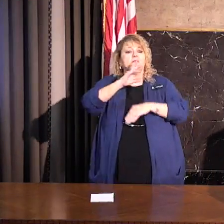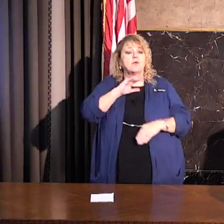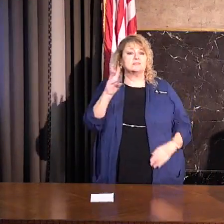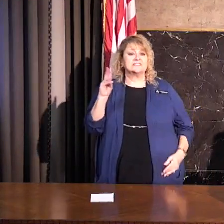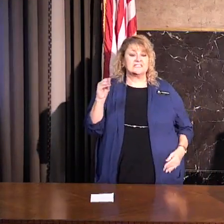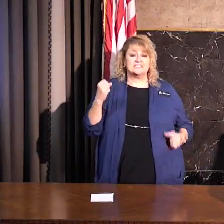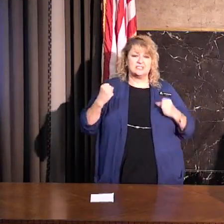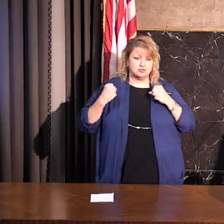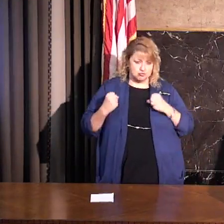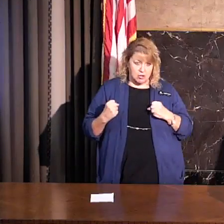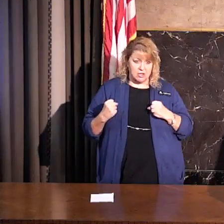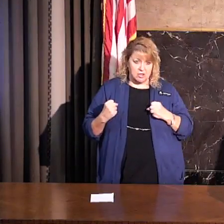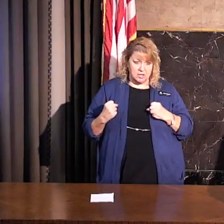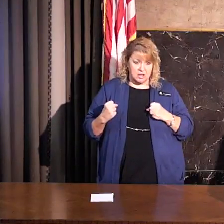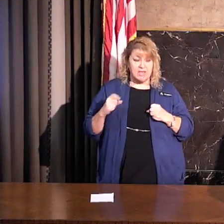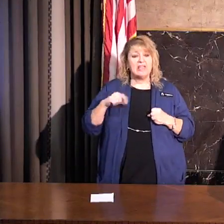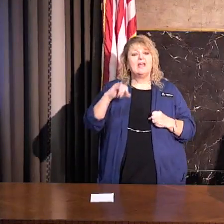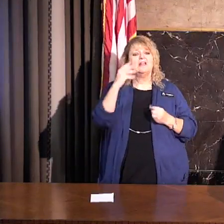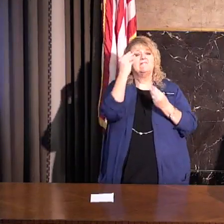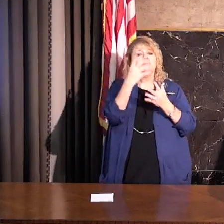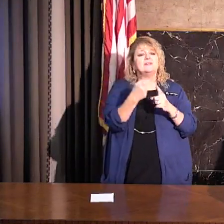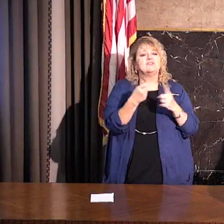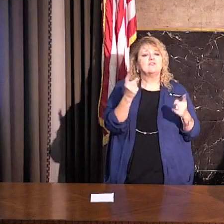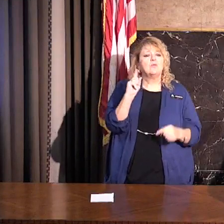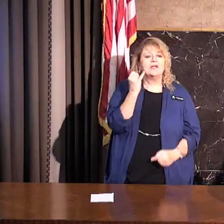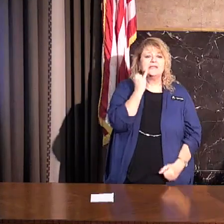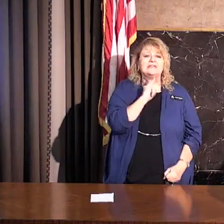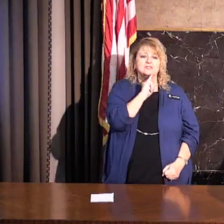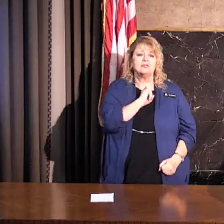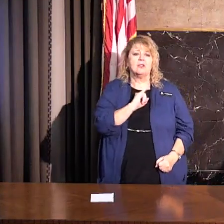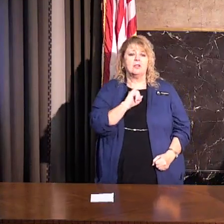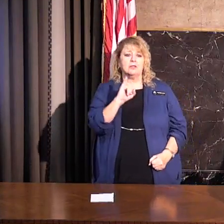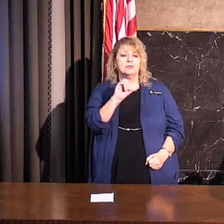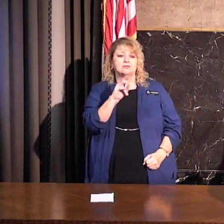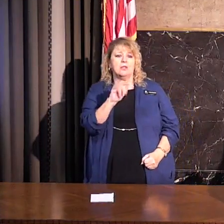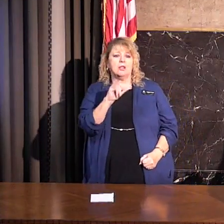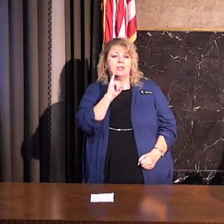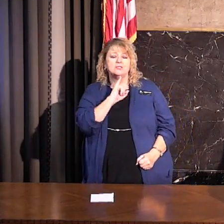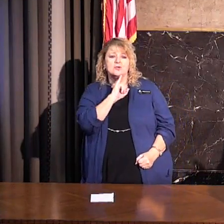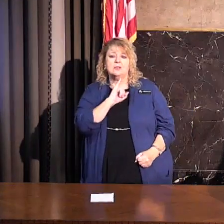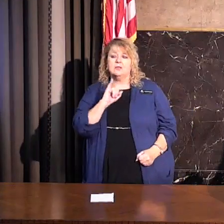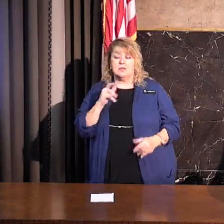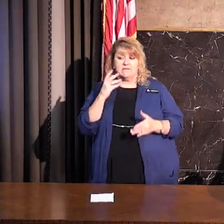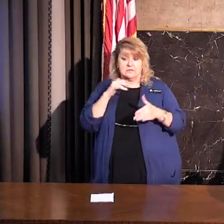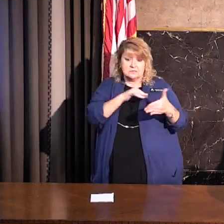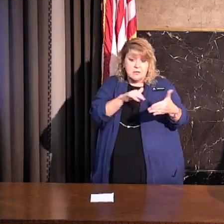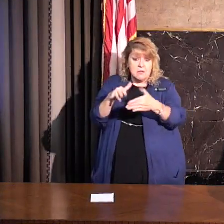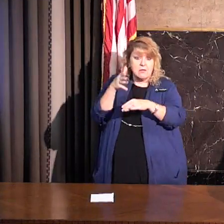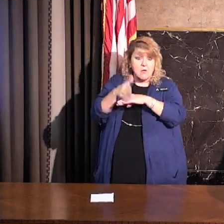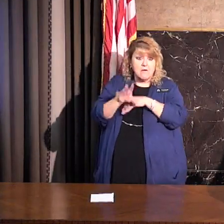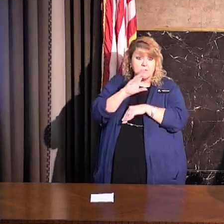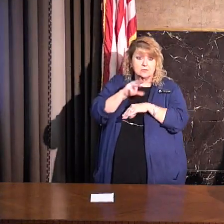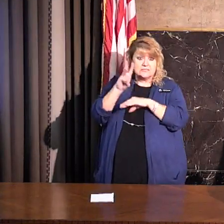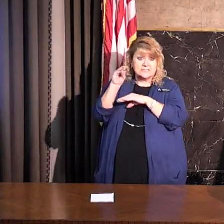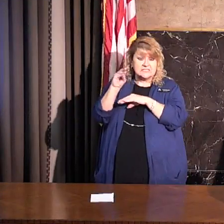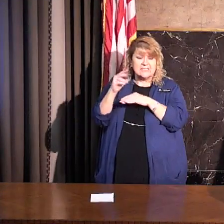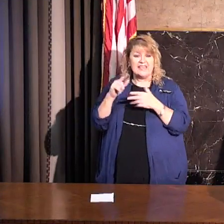that data has from Israel and it is very clear if you're over